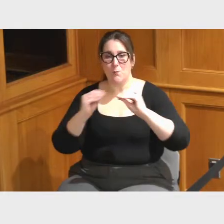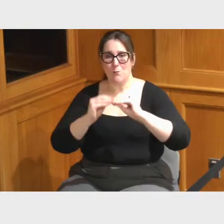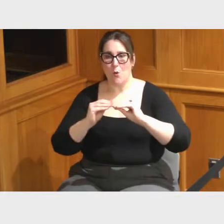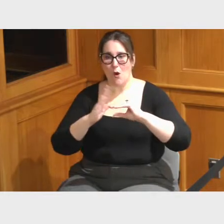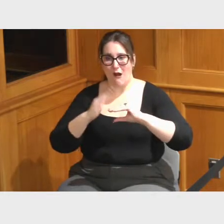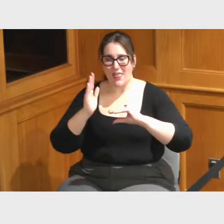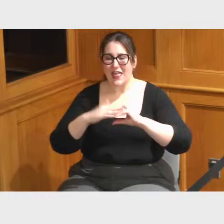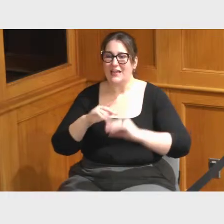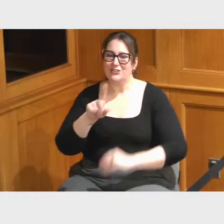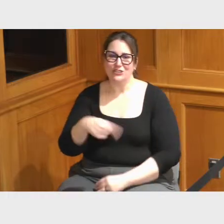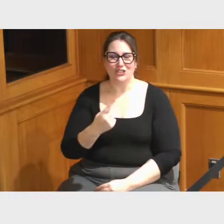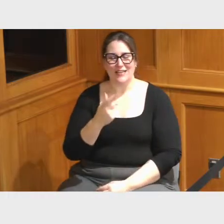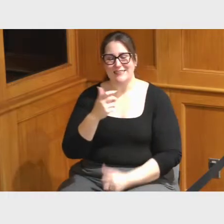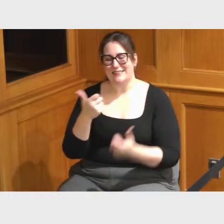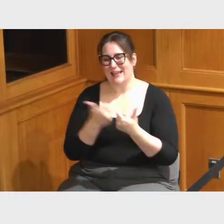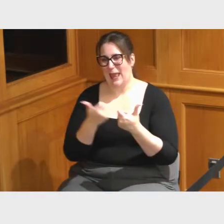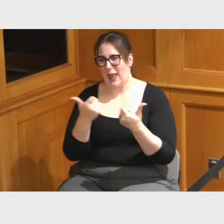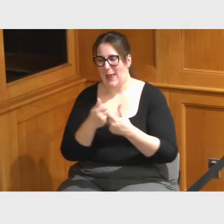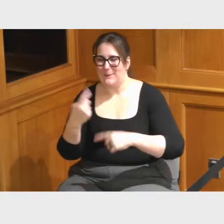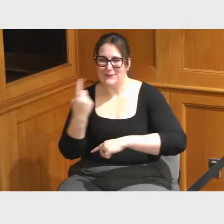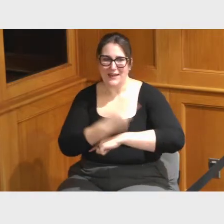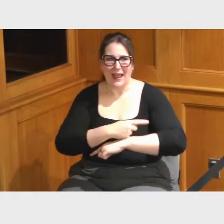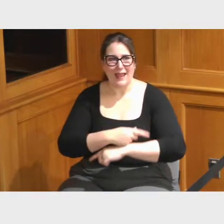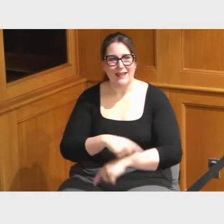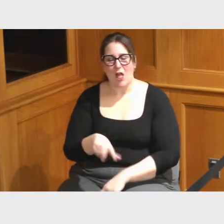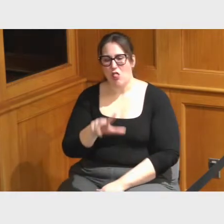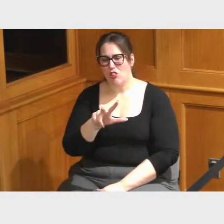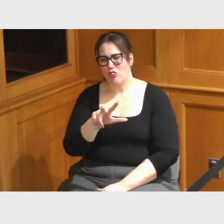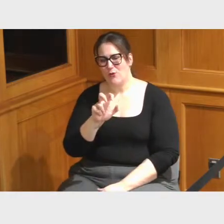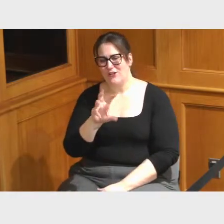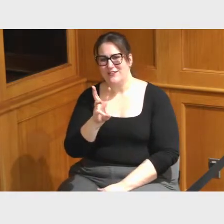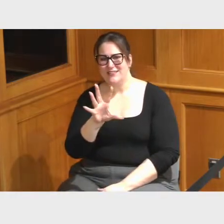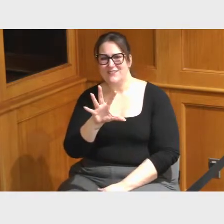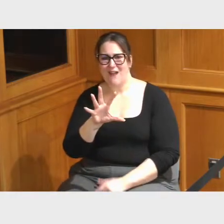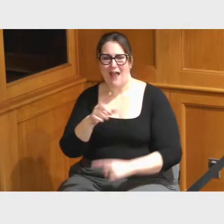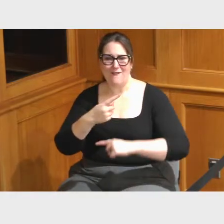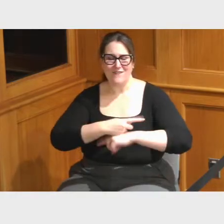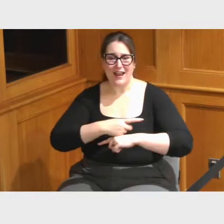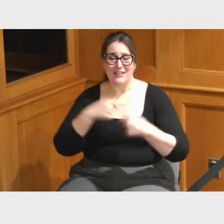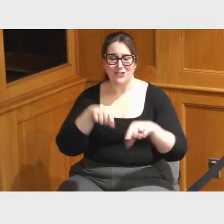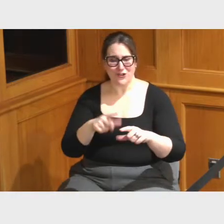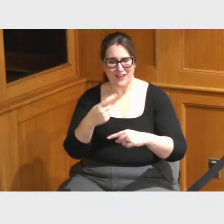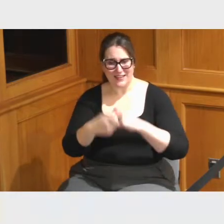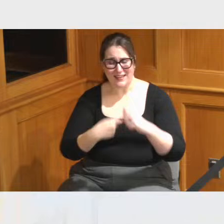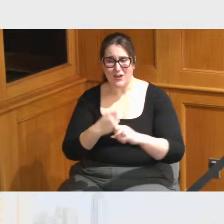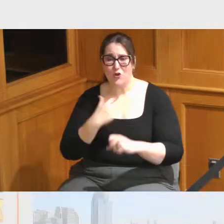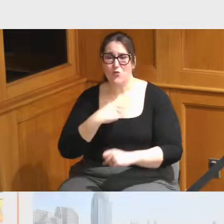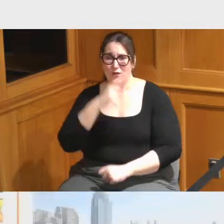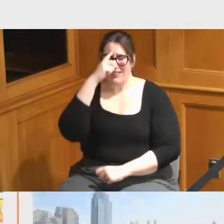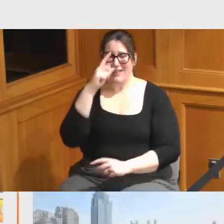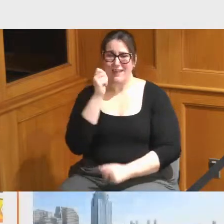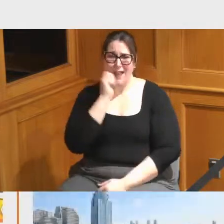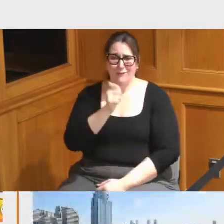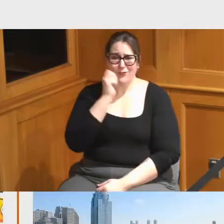experience to 365 days a year. more can be done from an investment standpoint. Mark, you want to